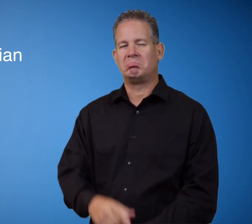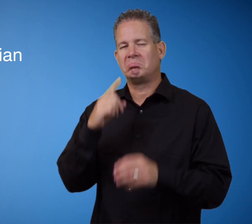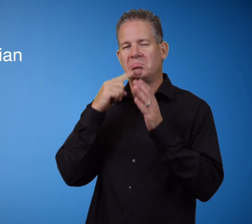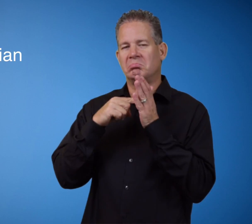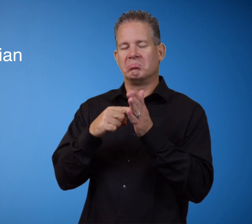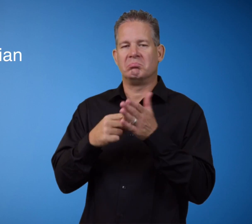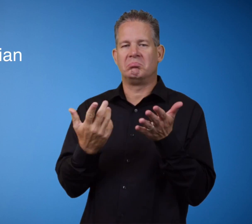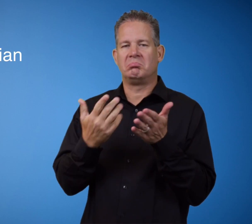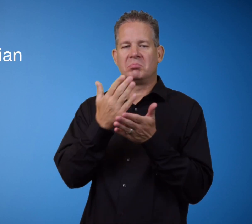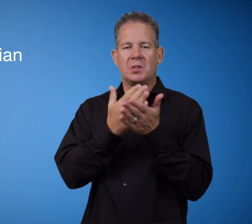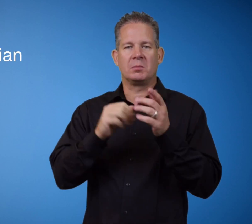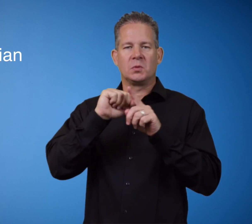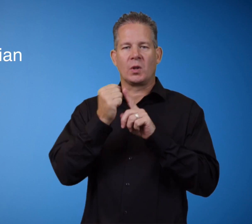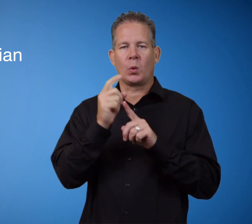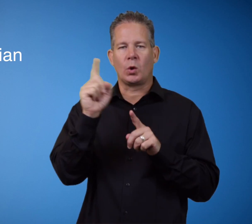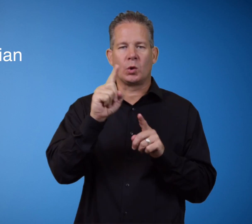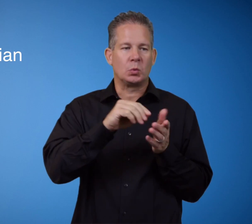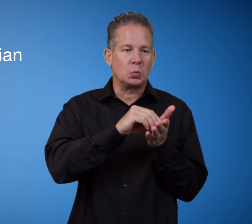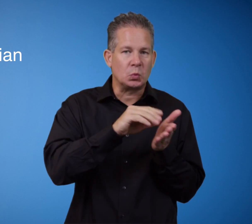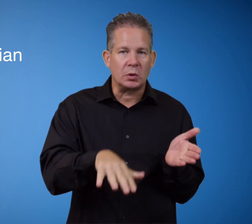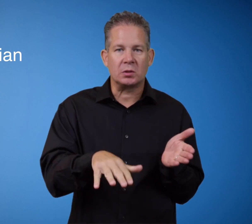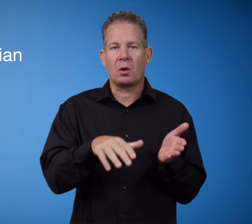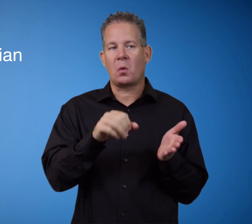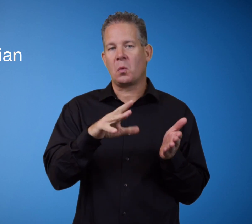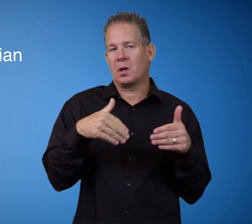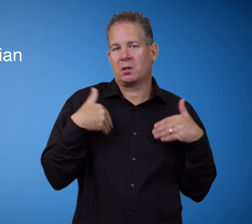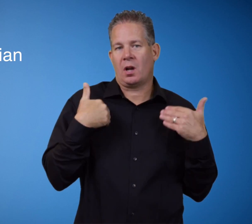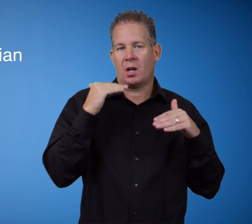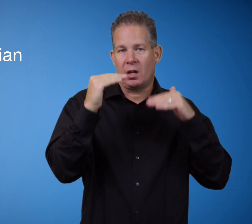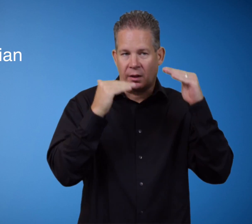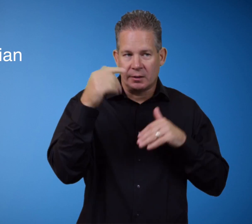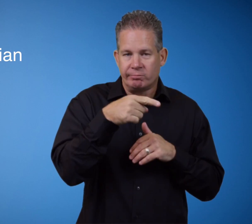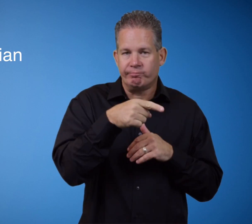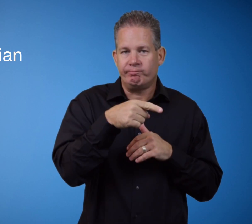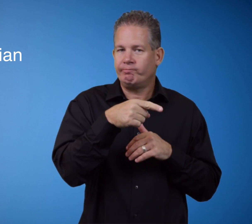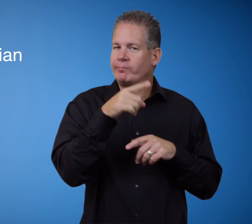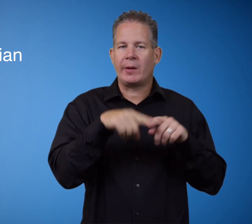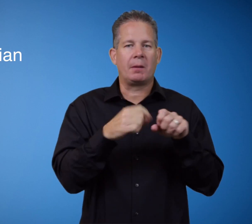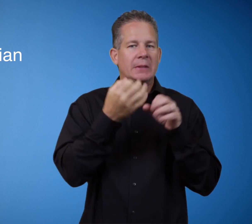Guardian. There are some situations in which students or young adults are able